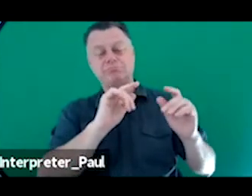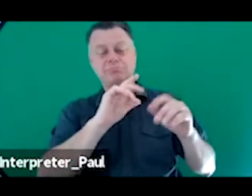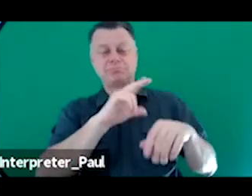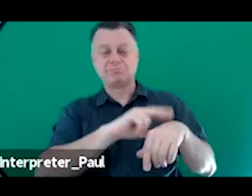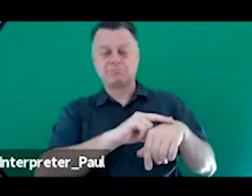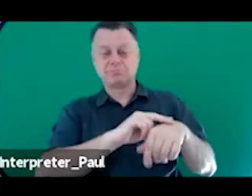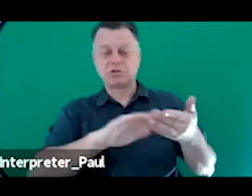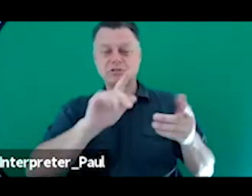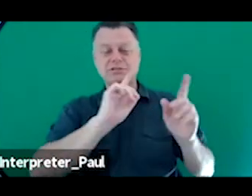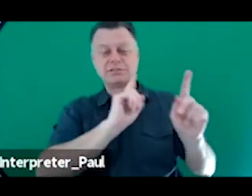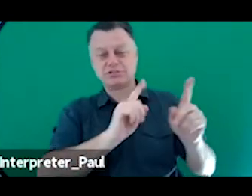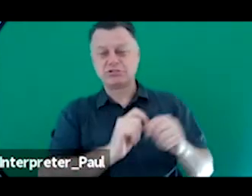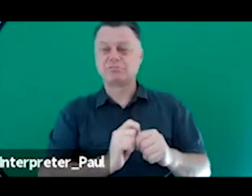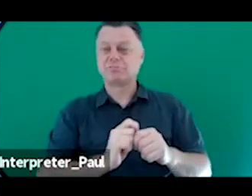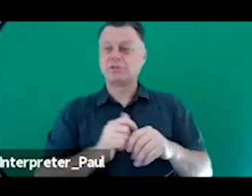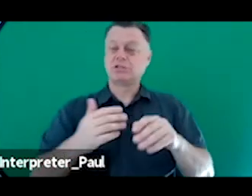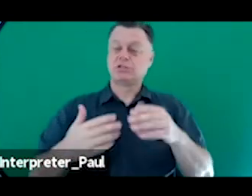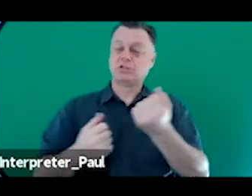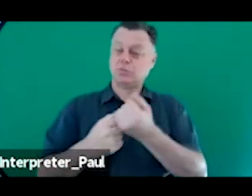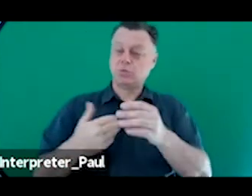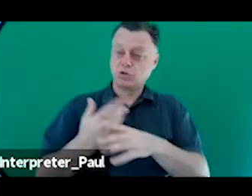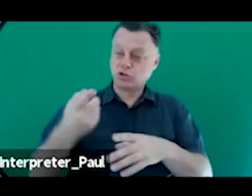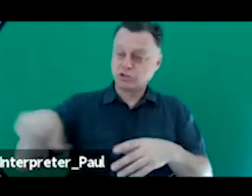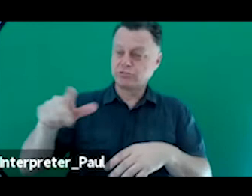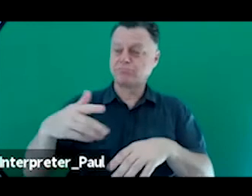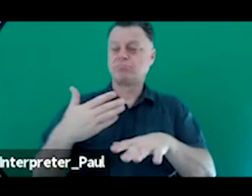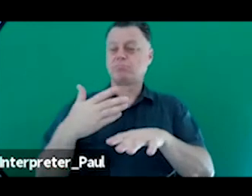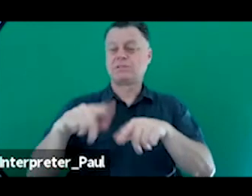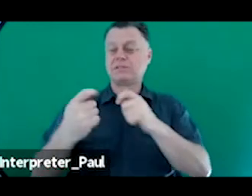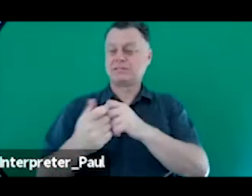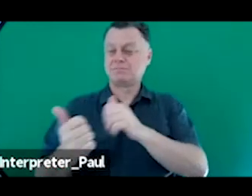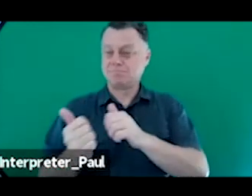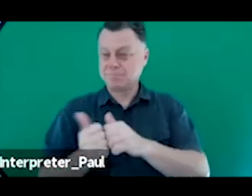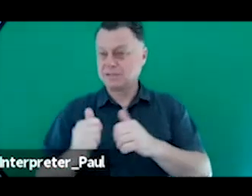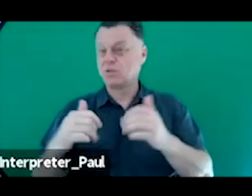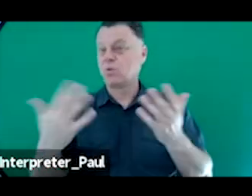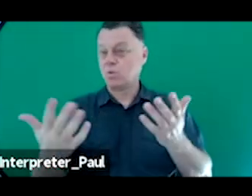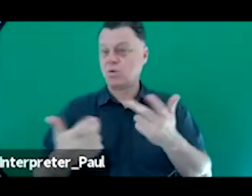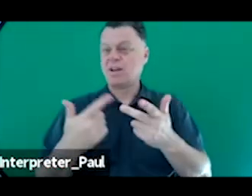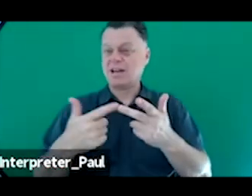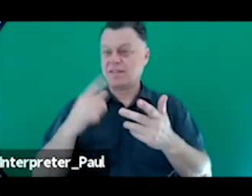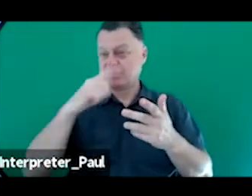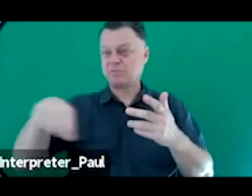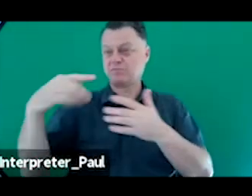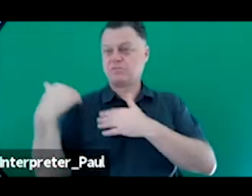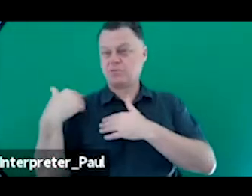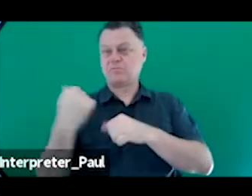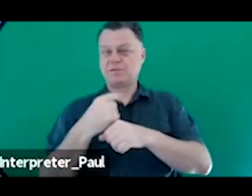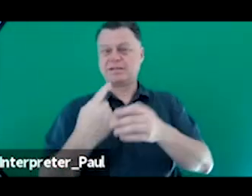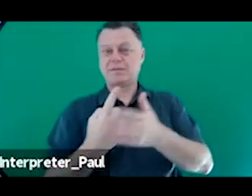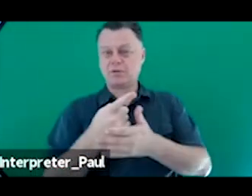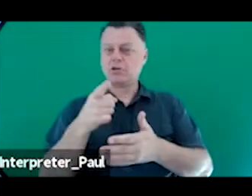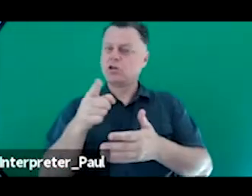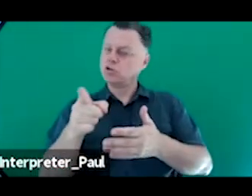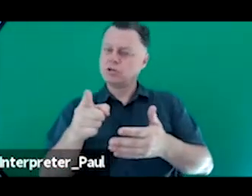yes, your campus leaders, that you can make the argument to help make your job more effective.